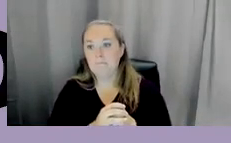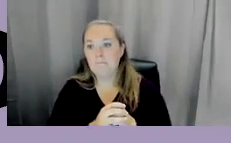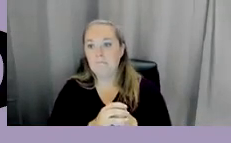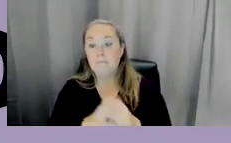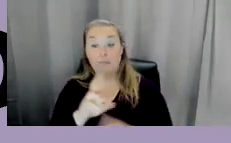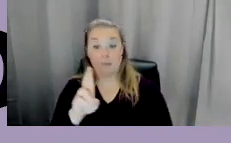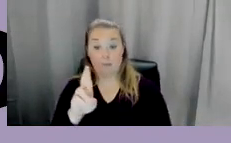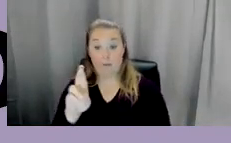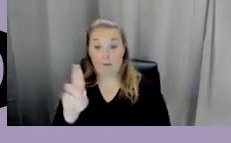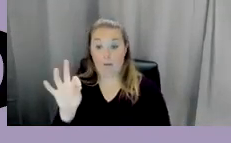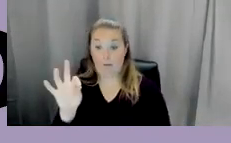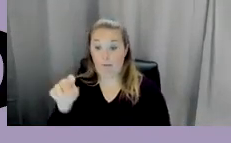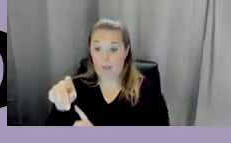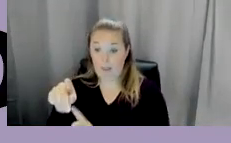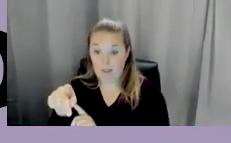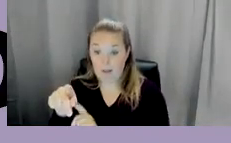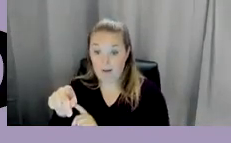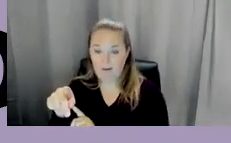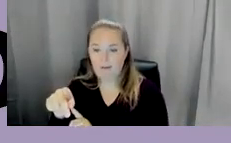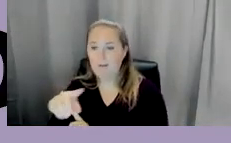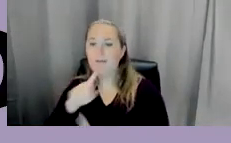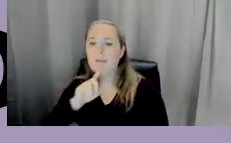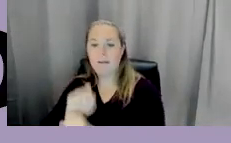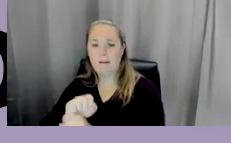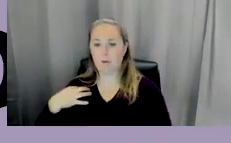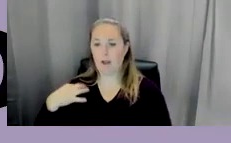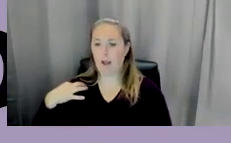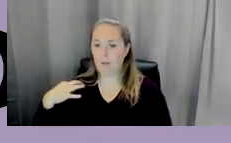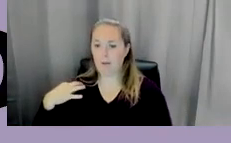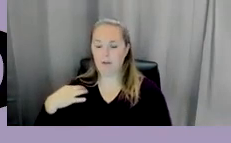PUTTING PROPOSALS FORWARD